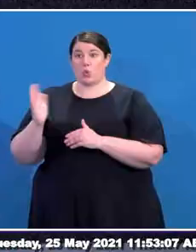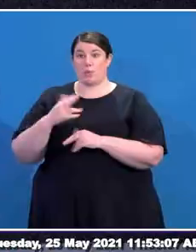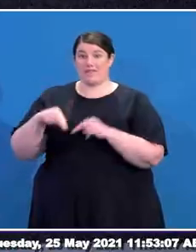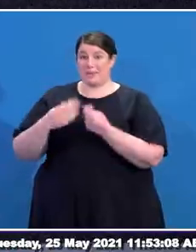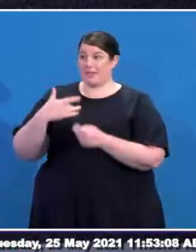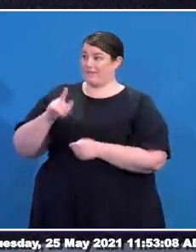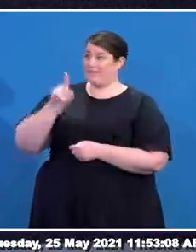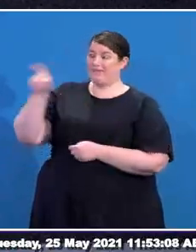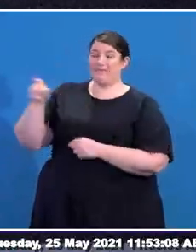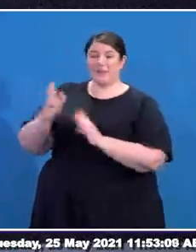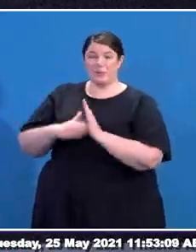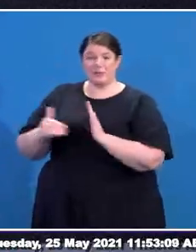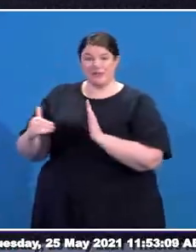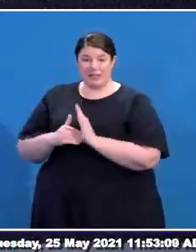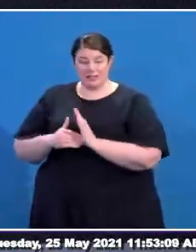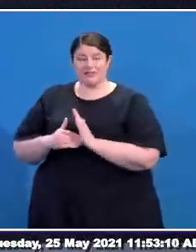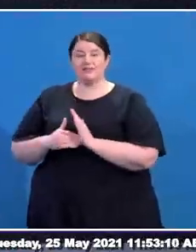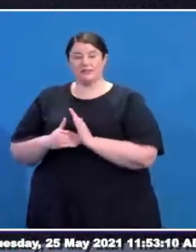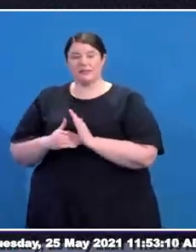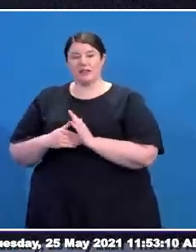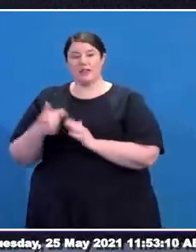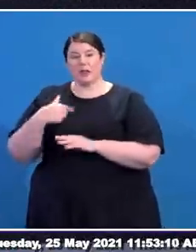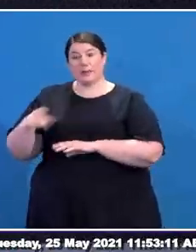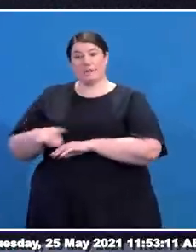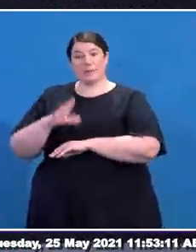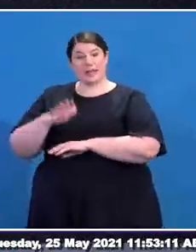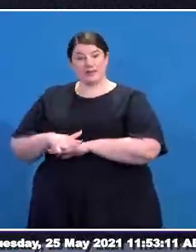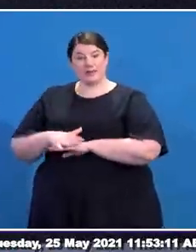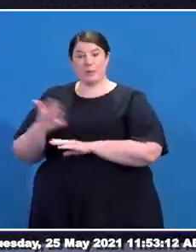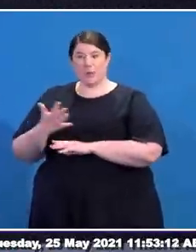And when I got married, we got married in Lebanon